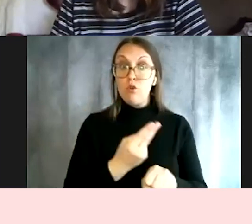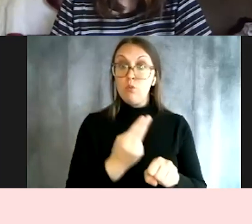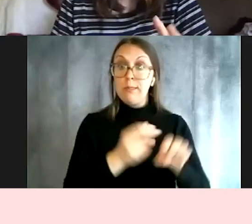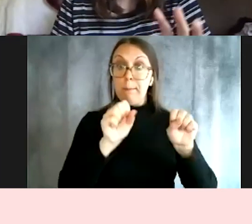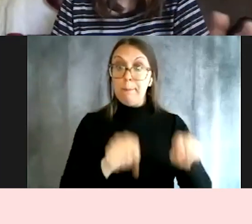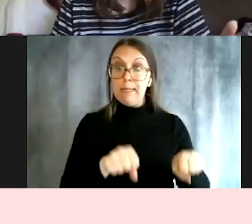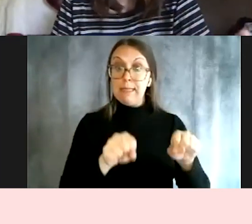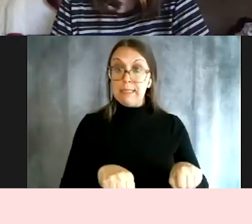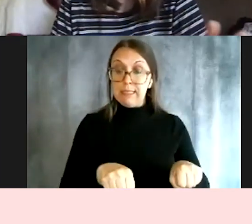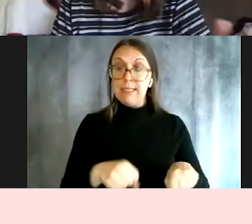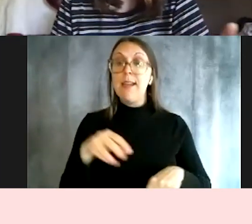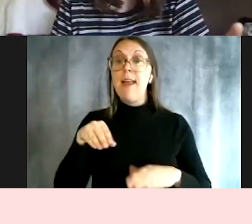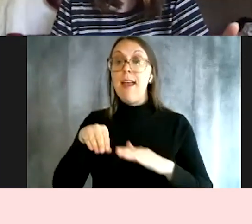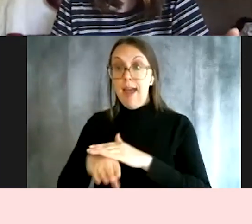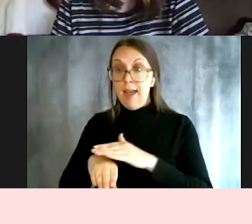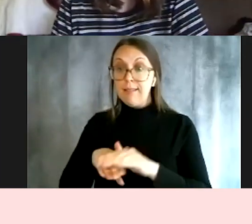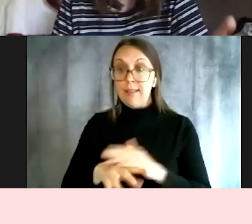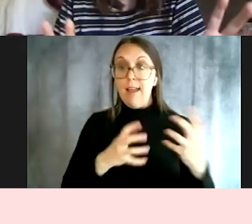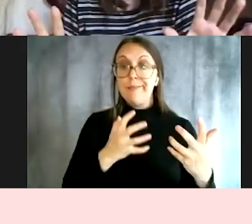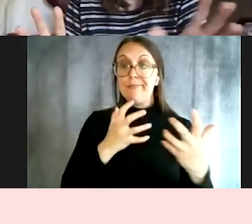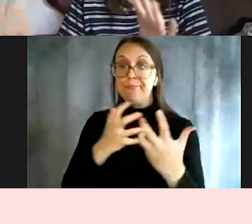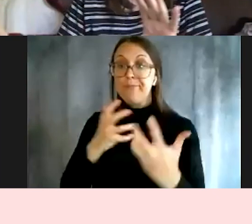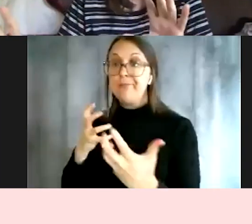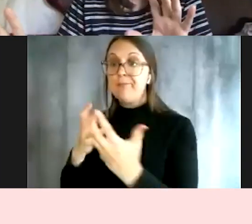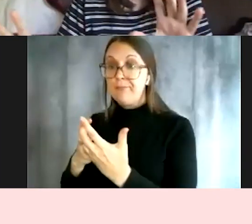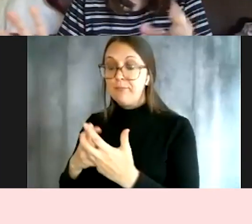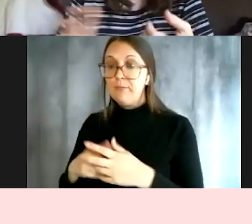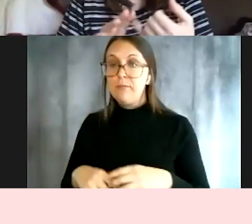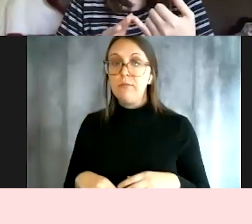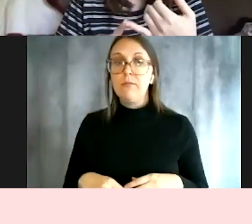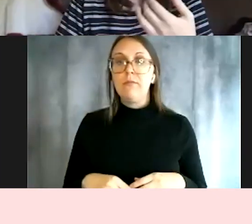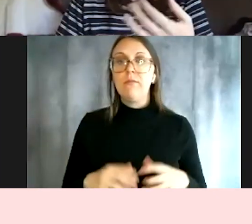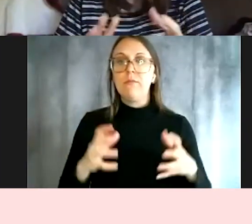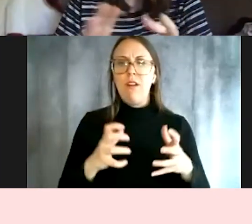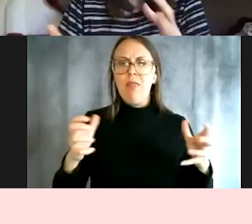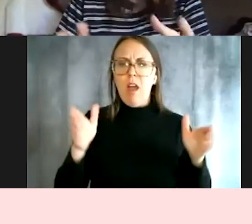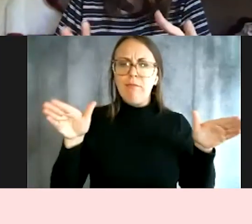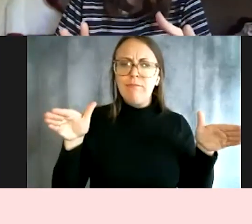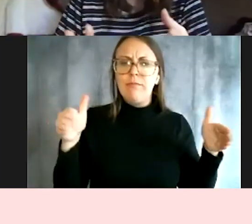a lot of this is just usability focus so, it's less specific to sensory access or whatever,